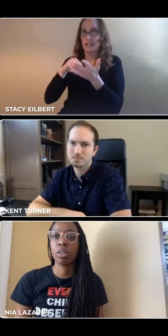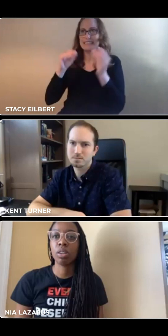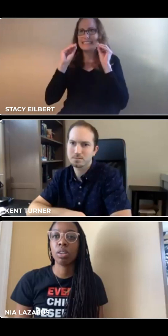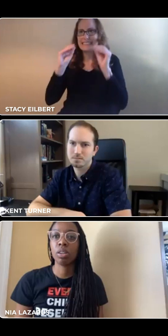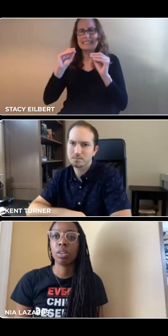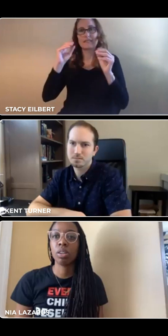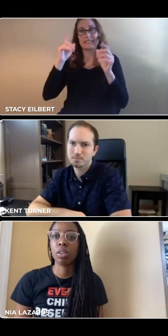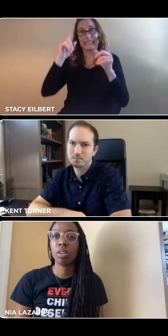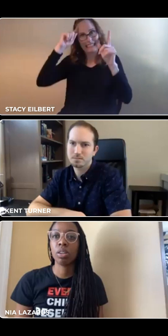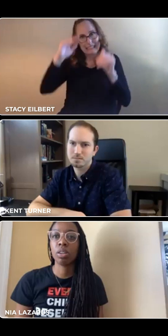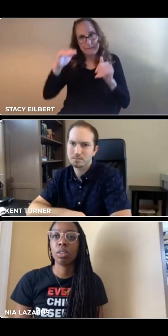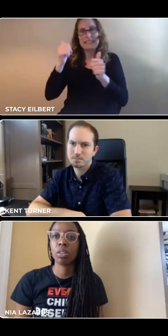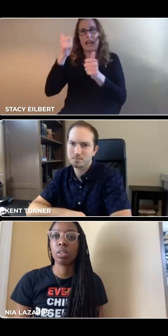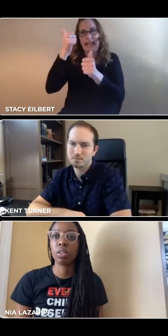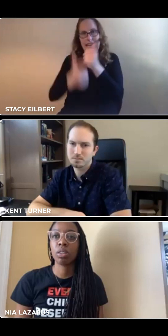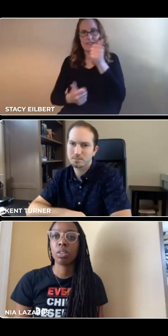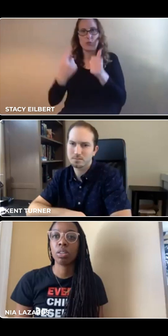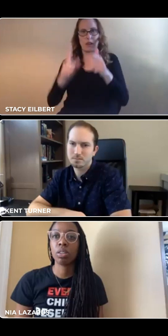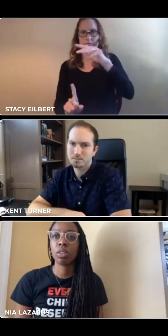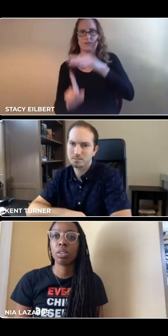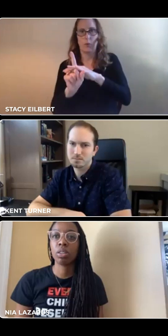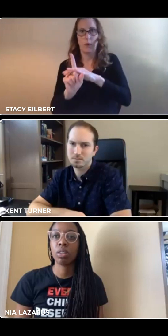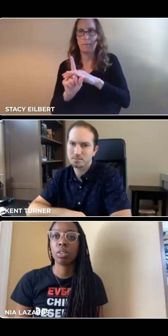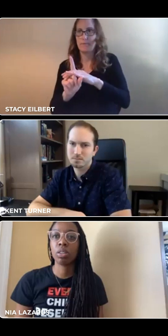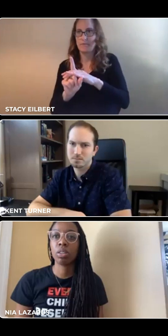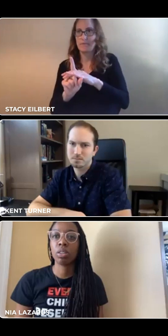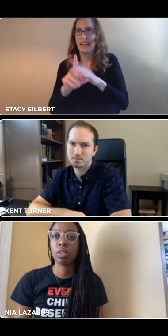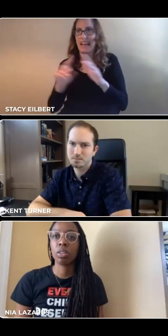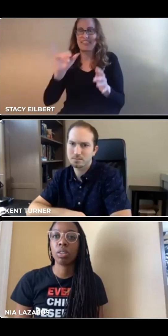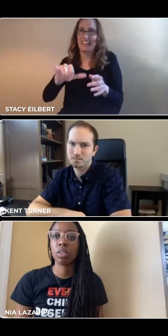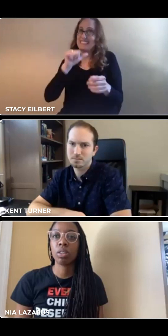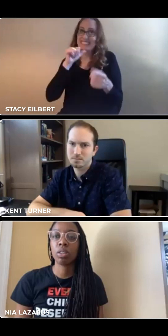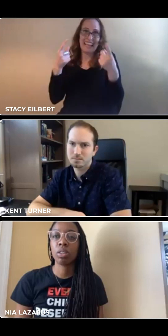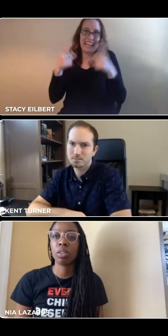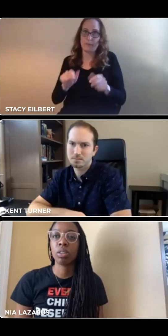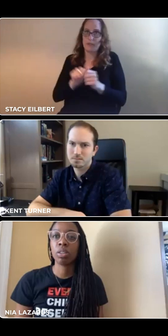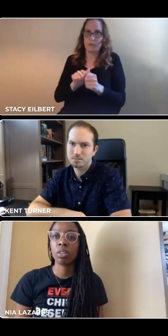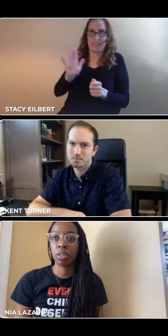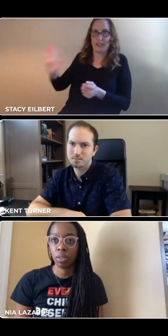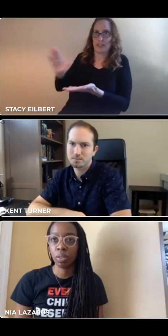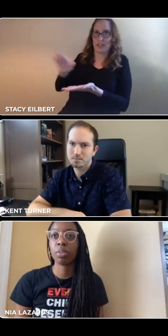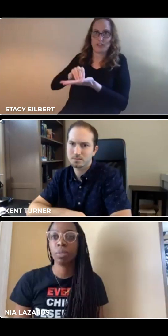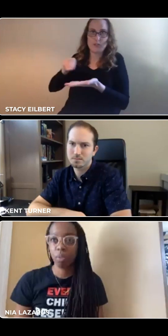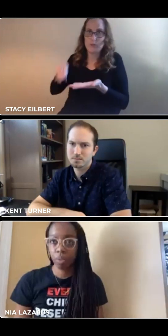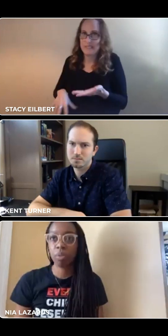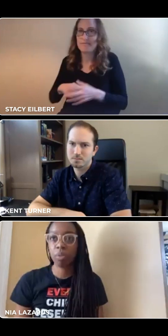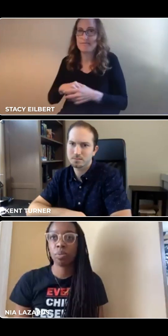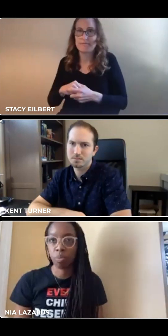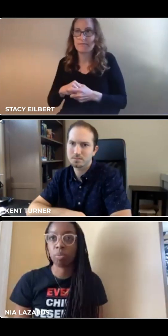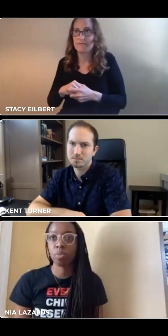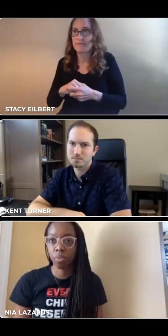Synchronous learning, you expect everyone to show up at the same time.